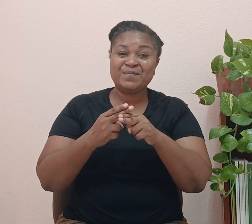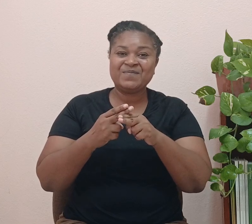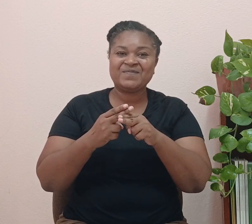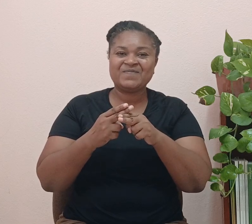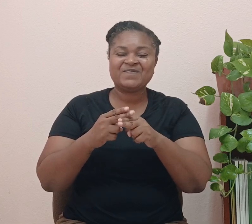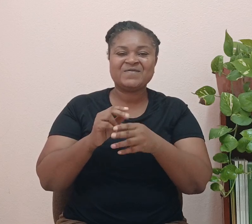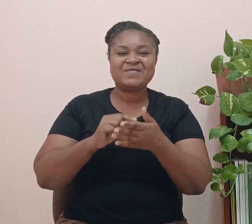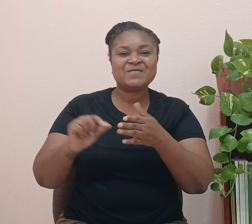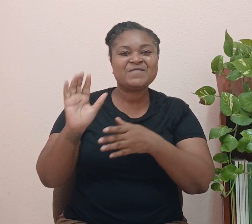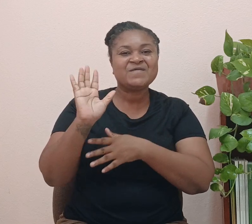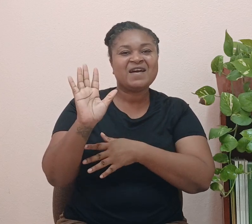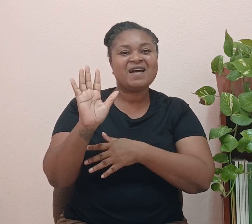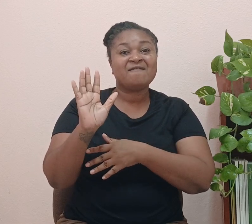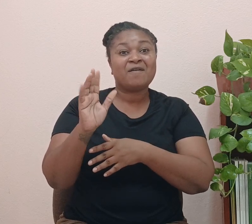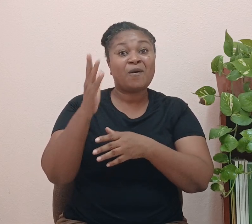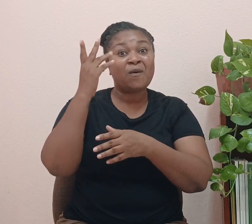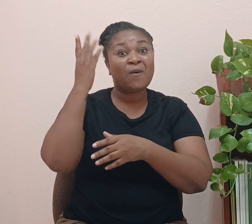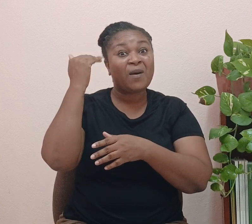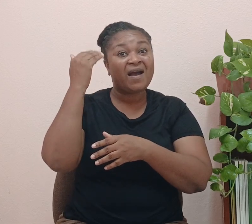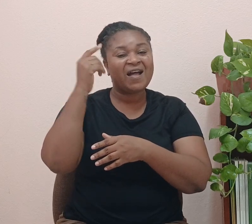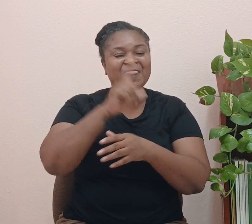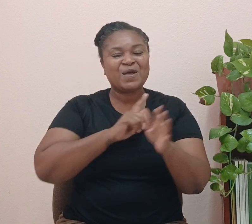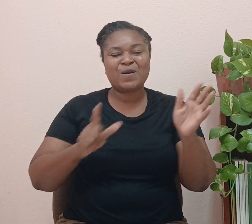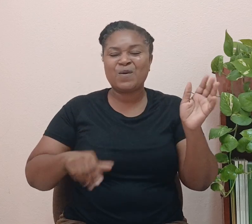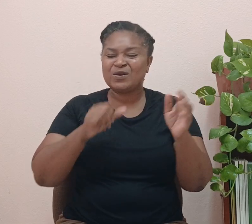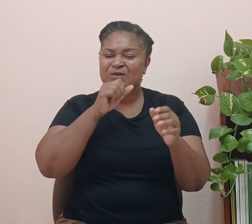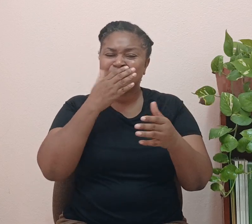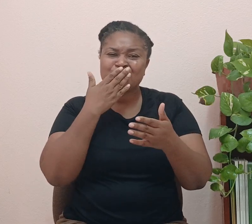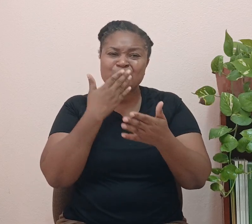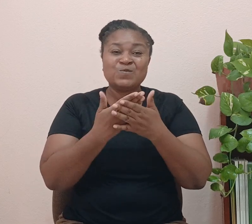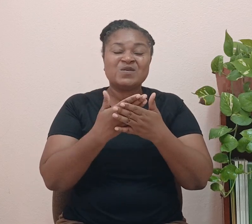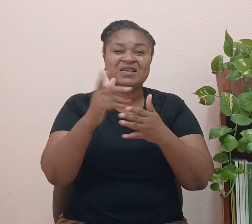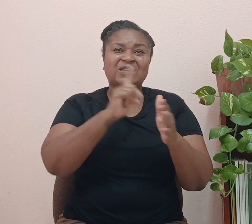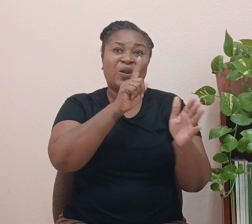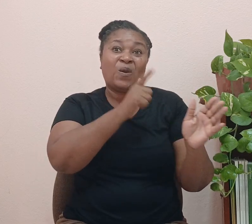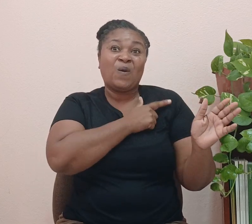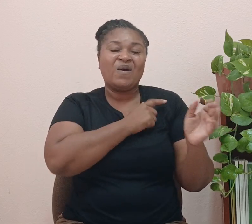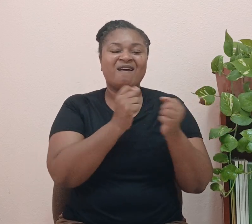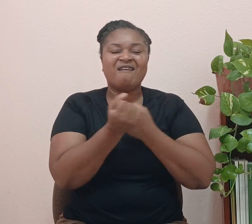5 Because the LORD is good, his loyal love lasts forever;